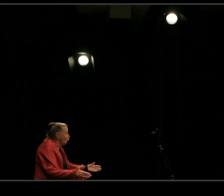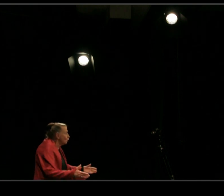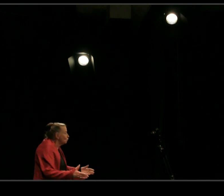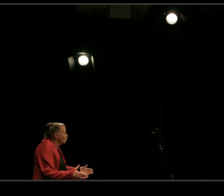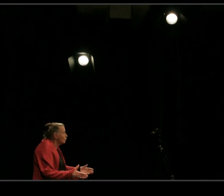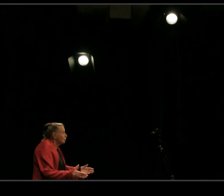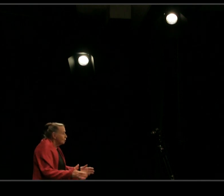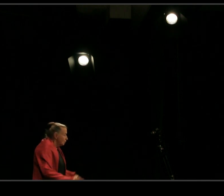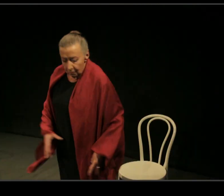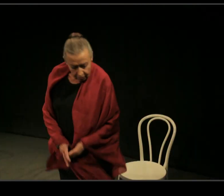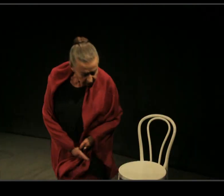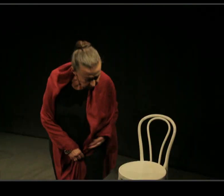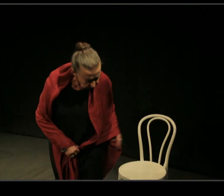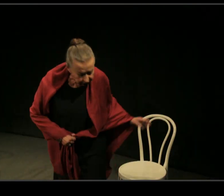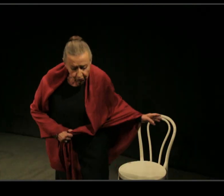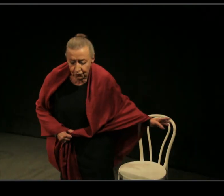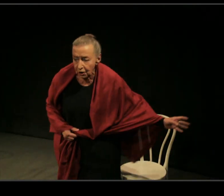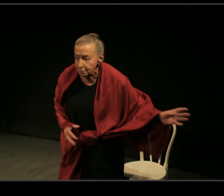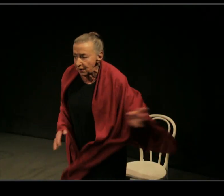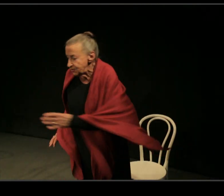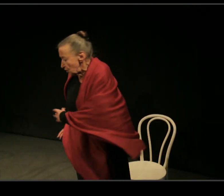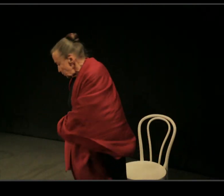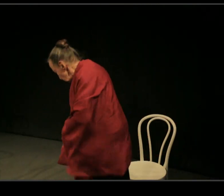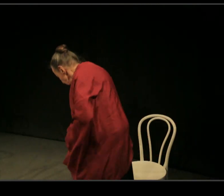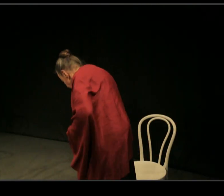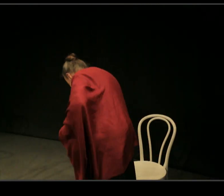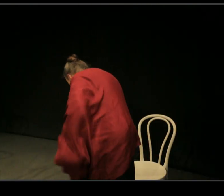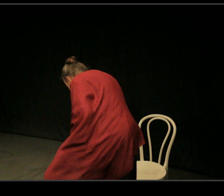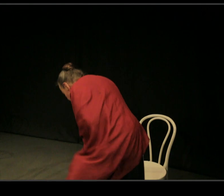He knelt and showed his drawing.